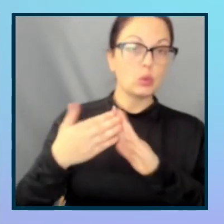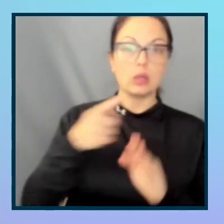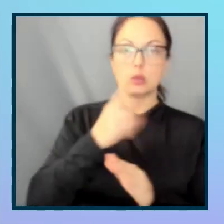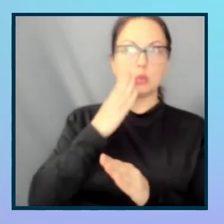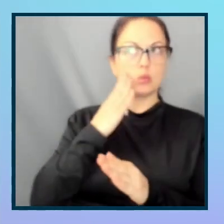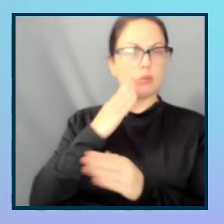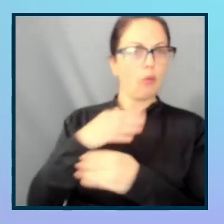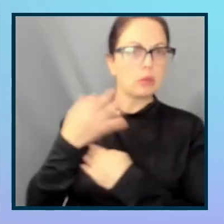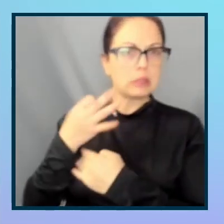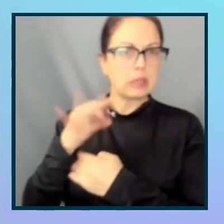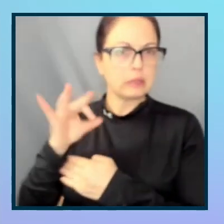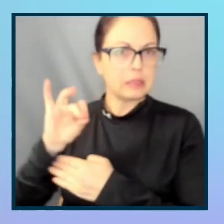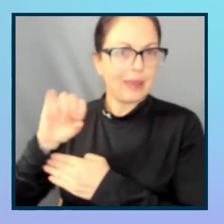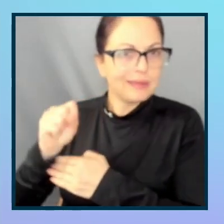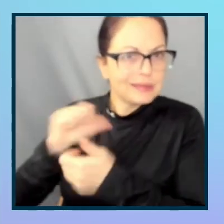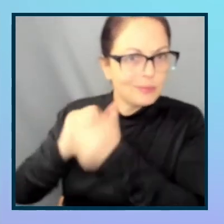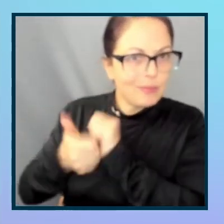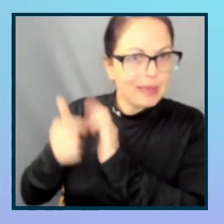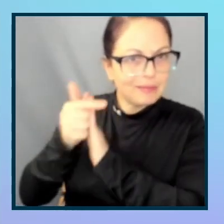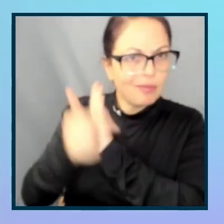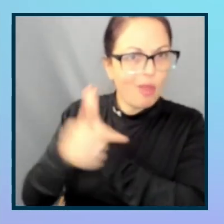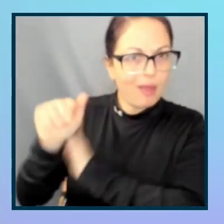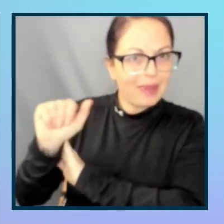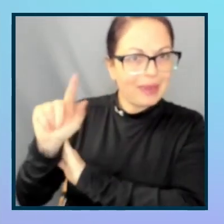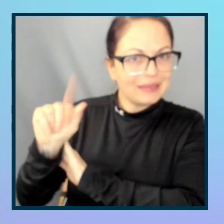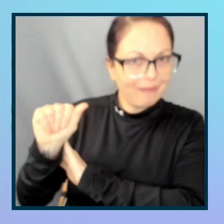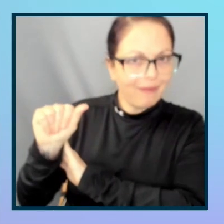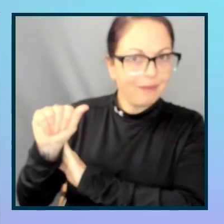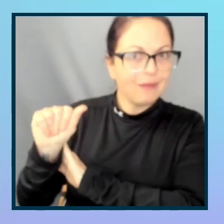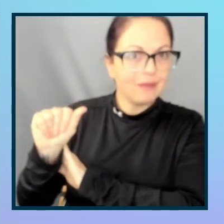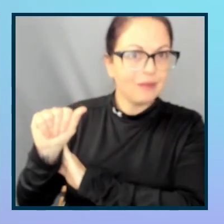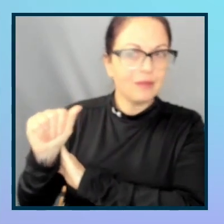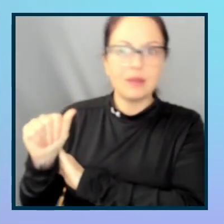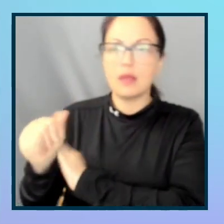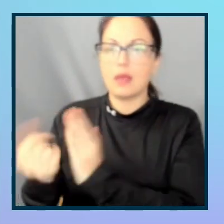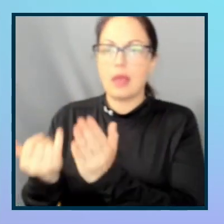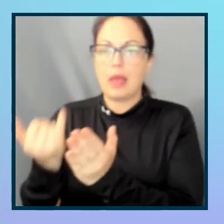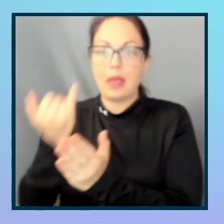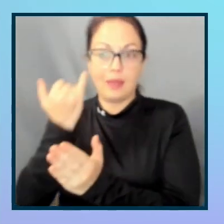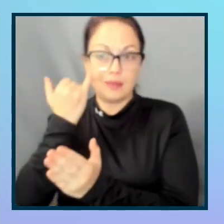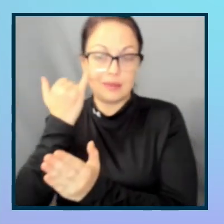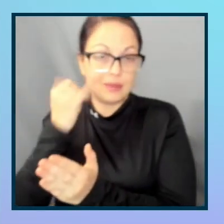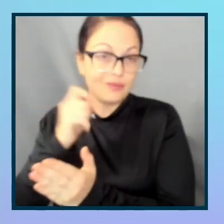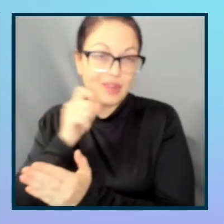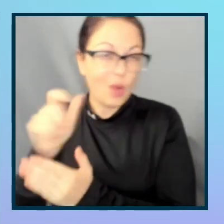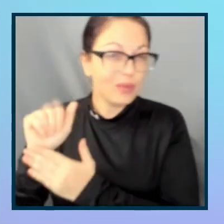and the ADA, I think without that, we probably wouldn't be having as many of these conversations right now.